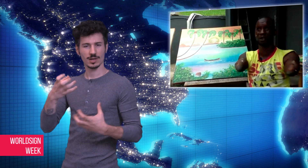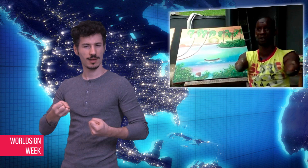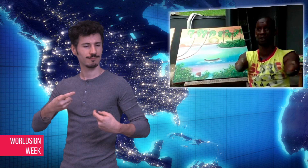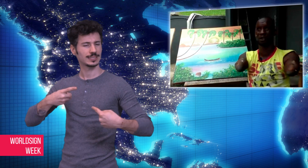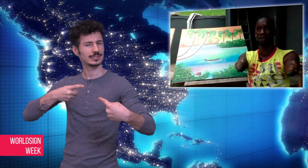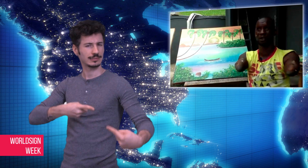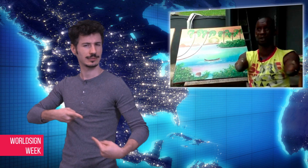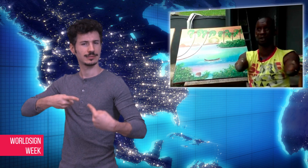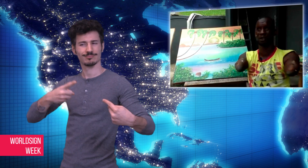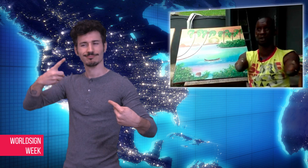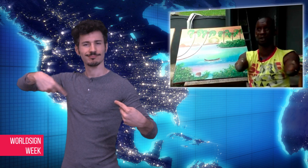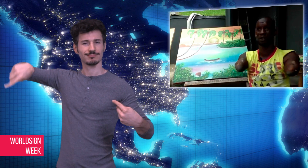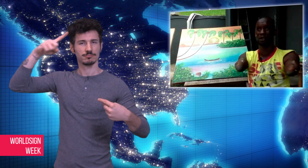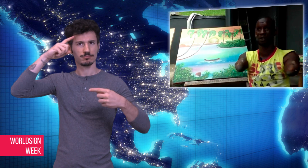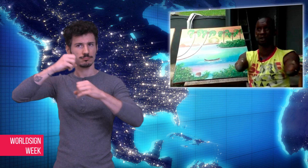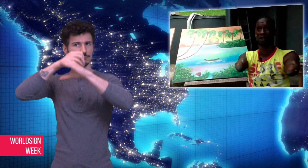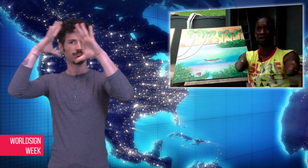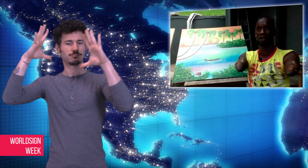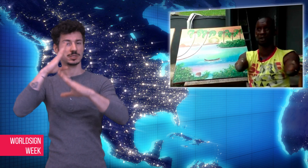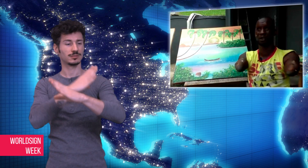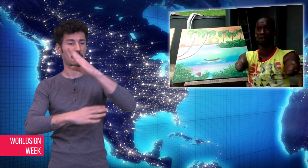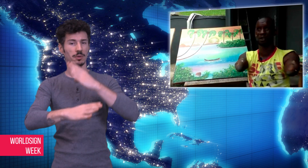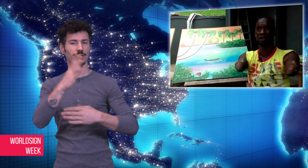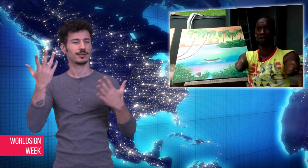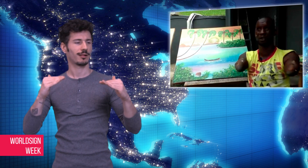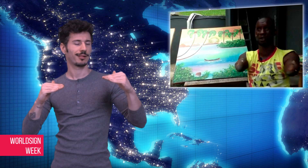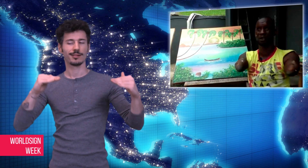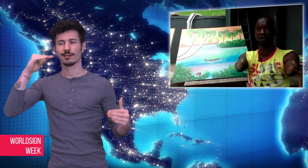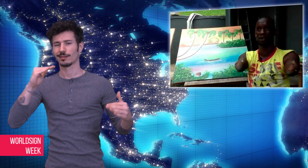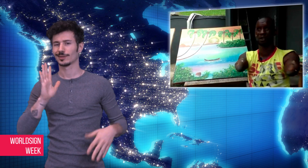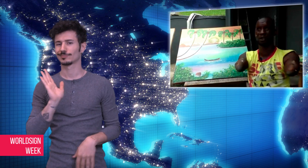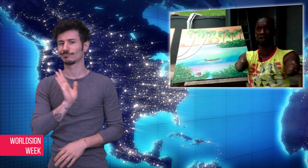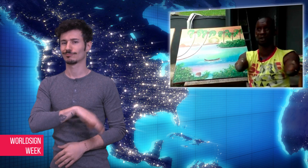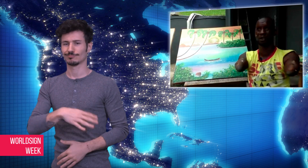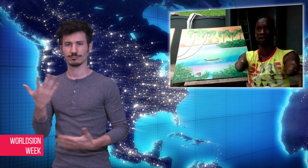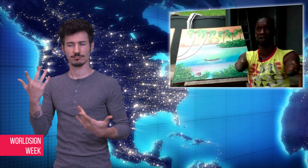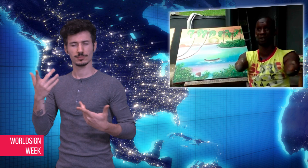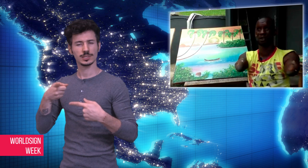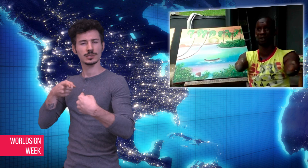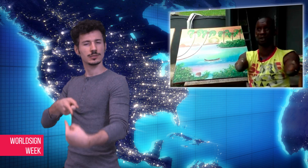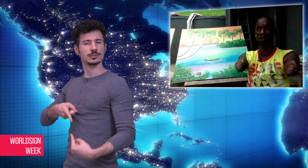misconceptions about persons with disabilities.